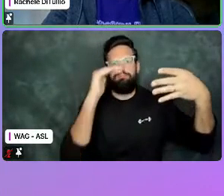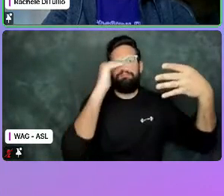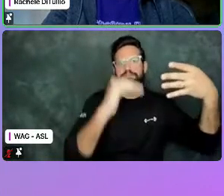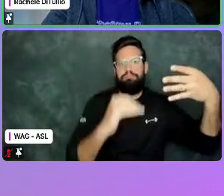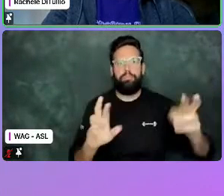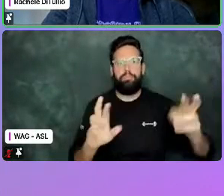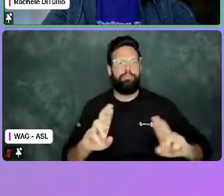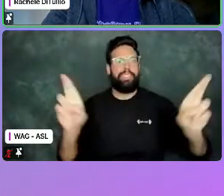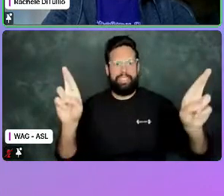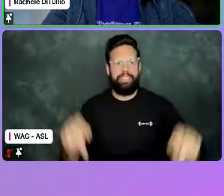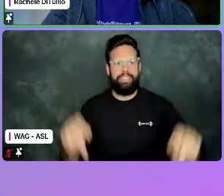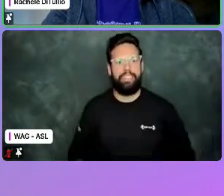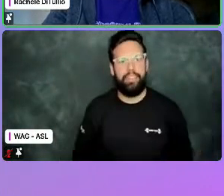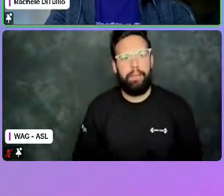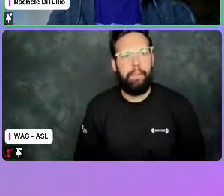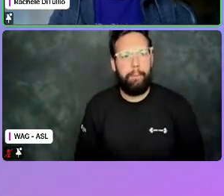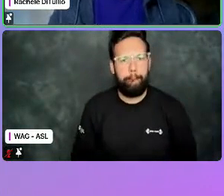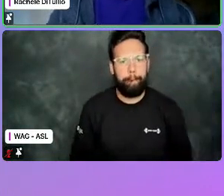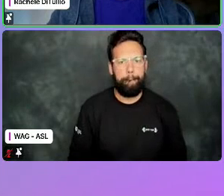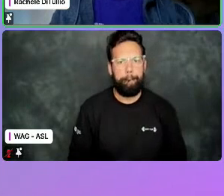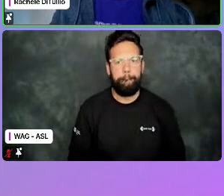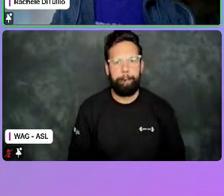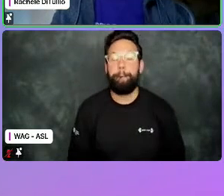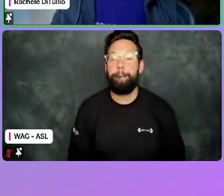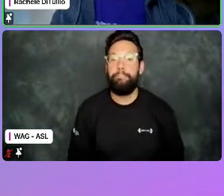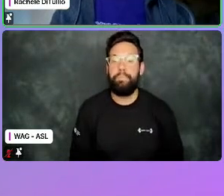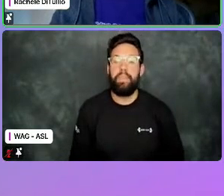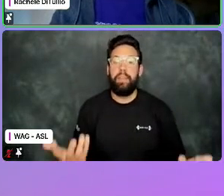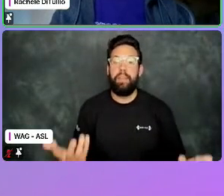continue. Heading level 2, list bullet cast name